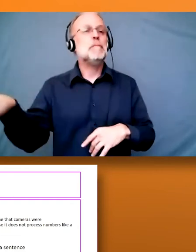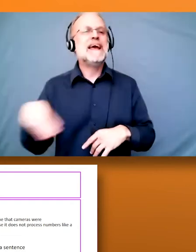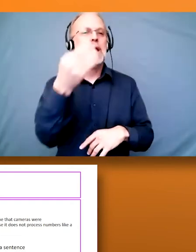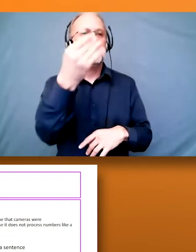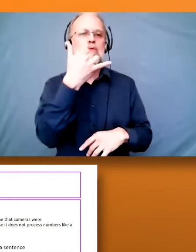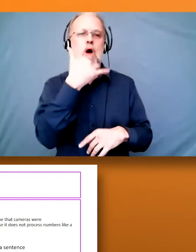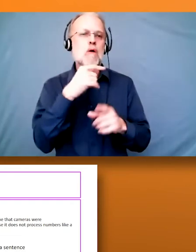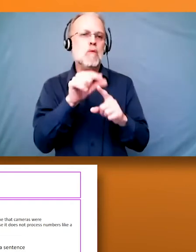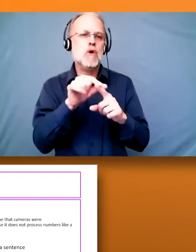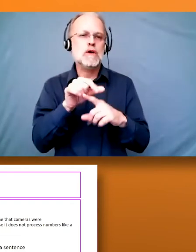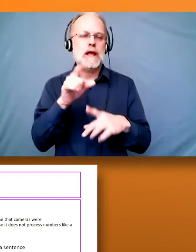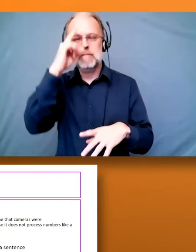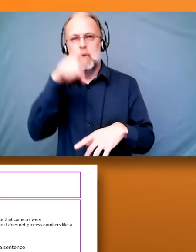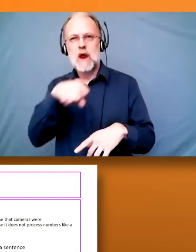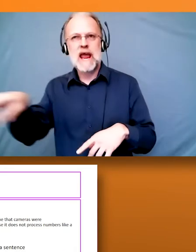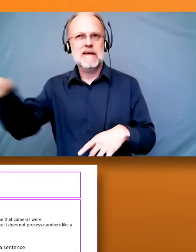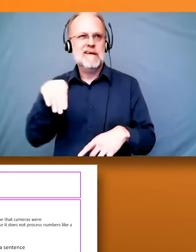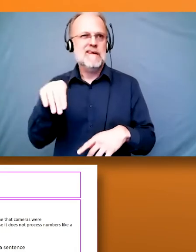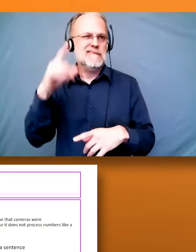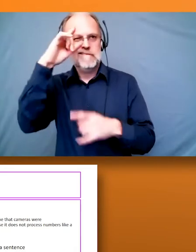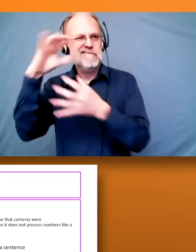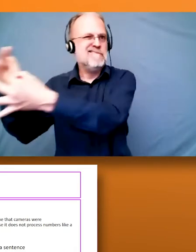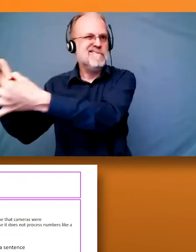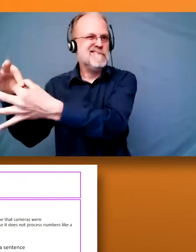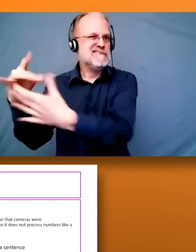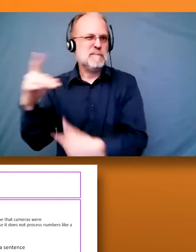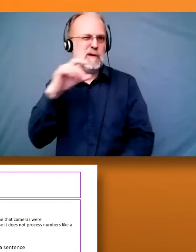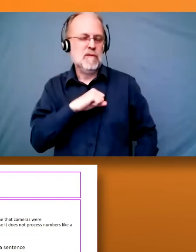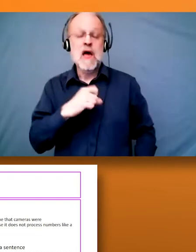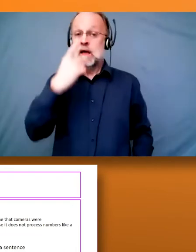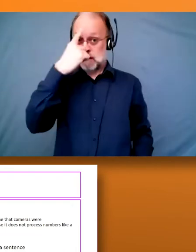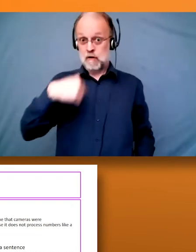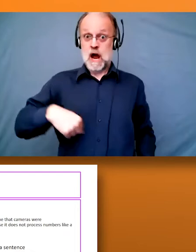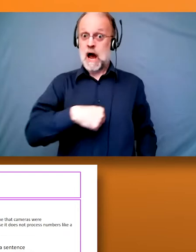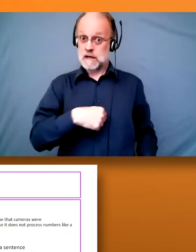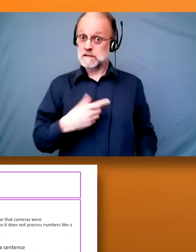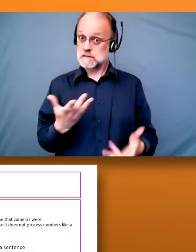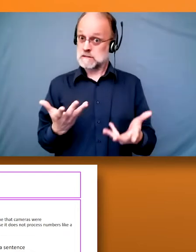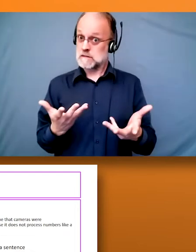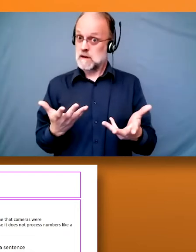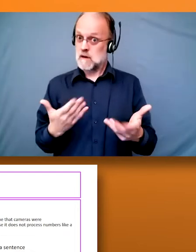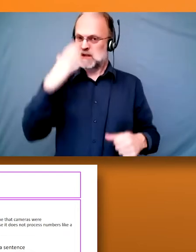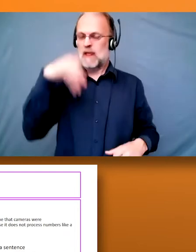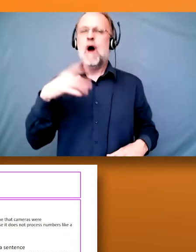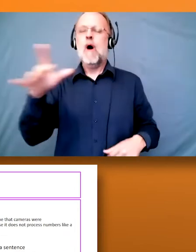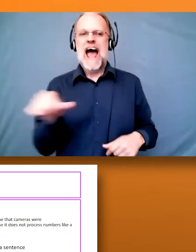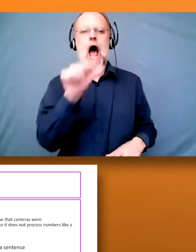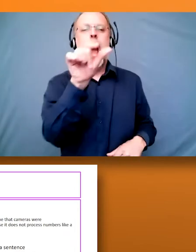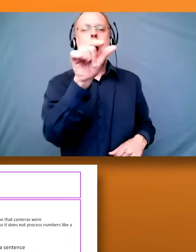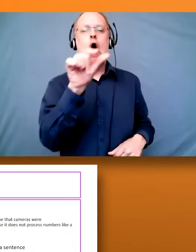But we just went for the wrong meaning when our brain went to retrieve that word. Now, for us, we can a lot of times notice,